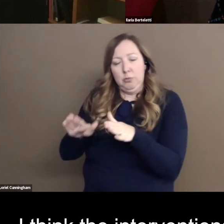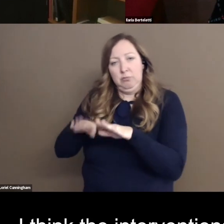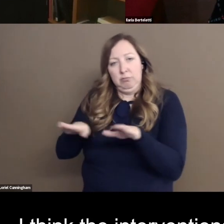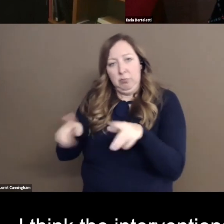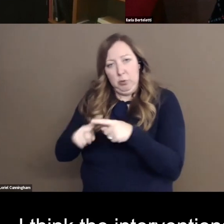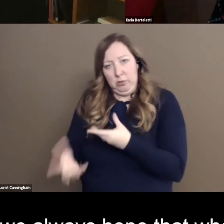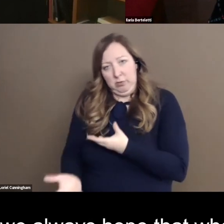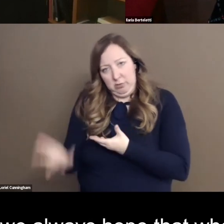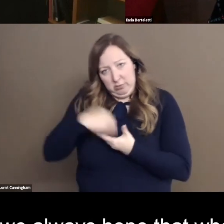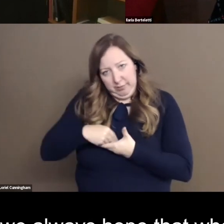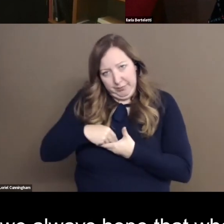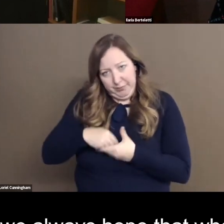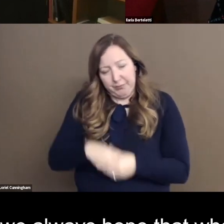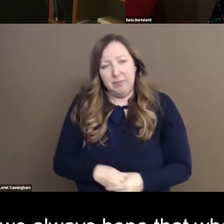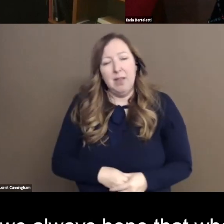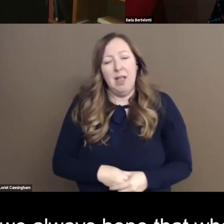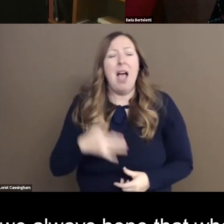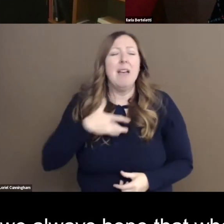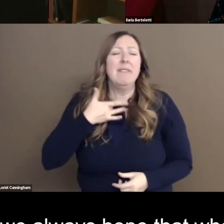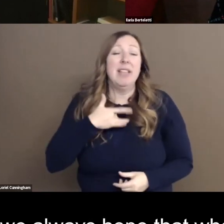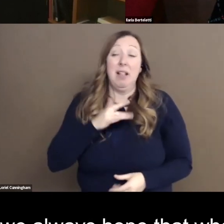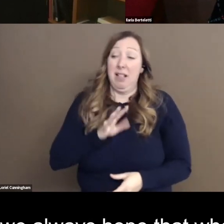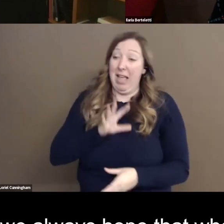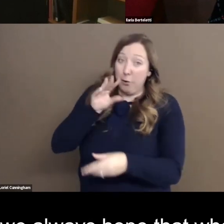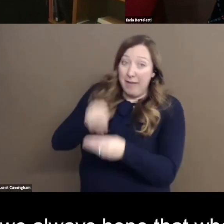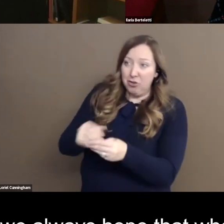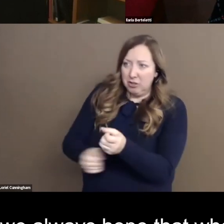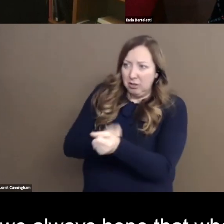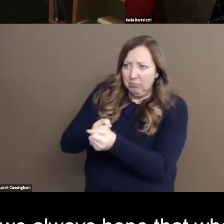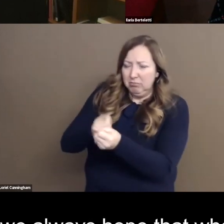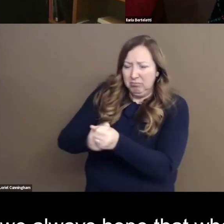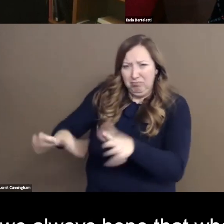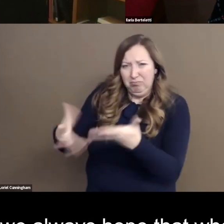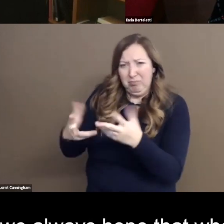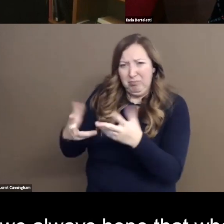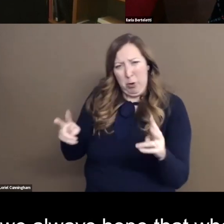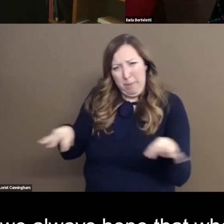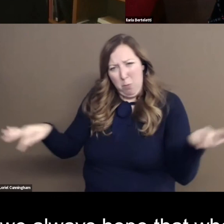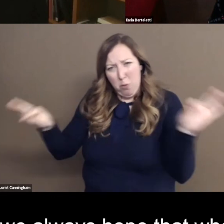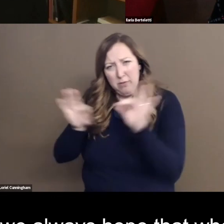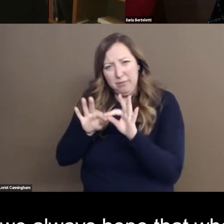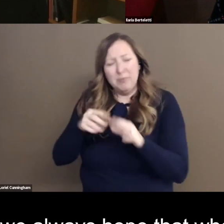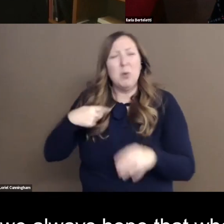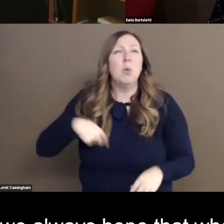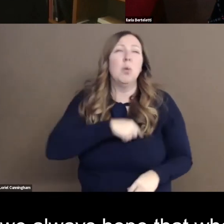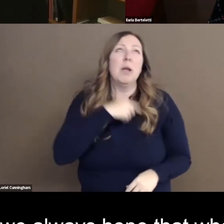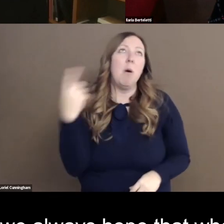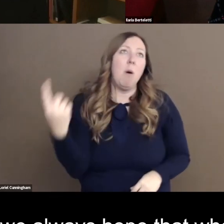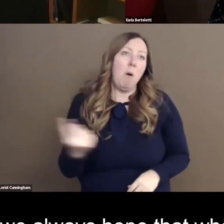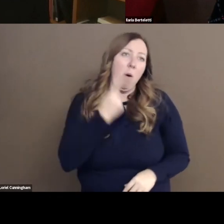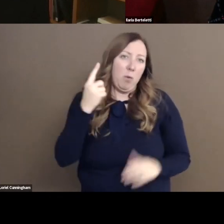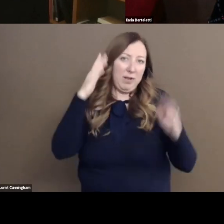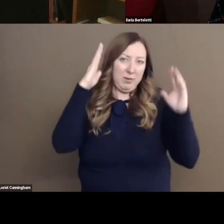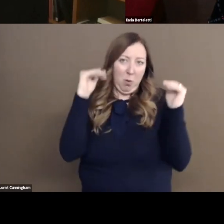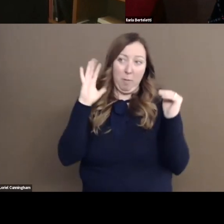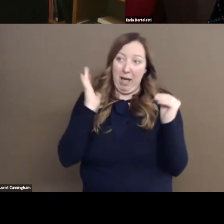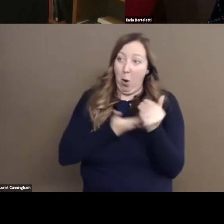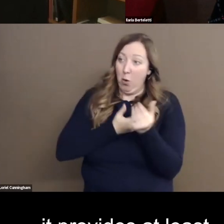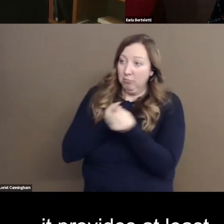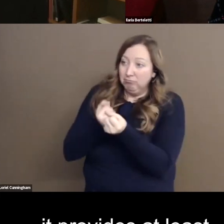important and um and we always hope that what we're doing is is at least